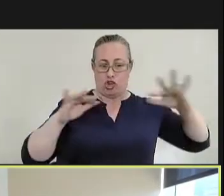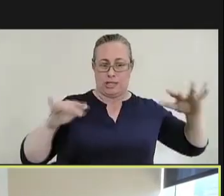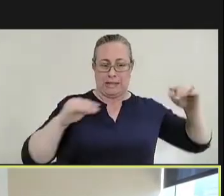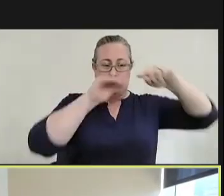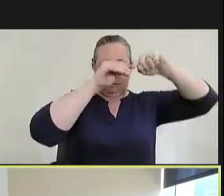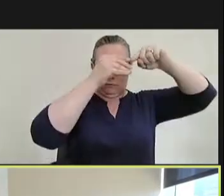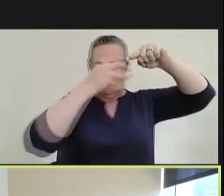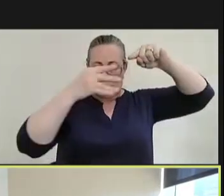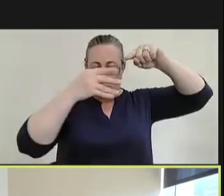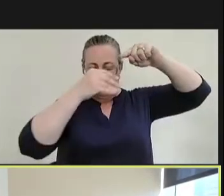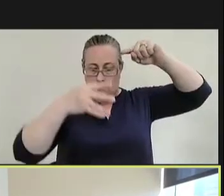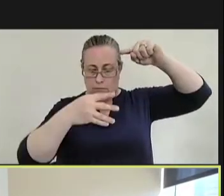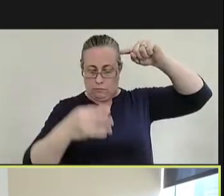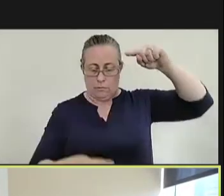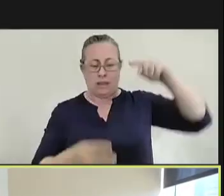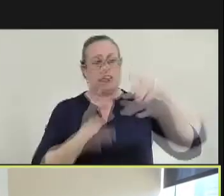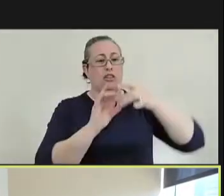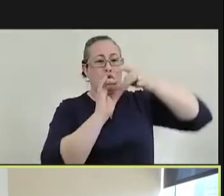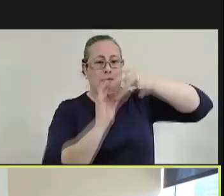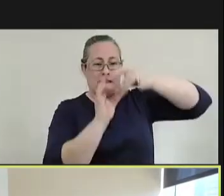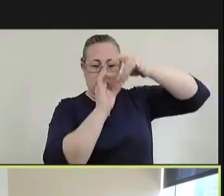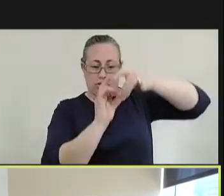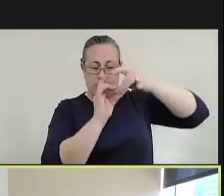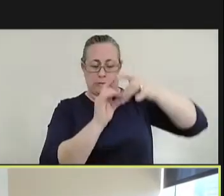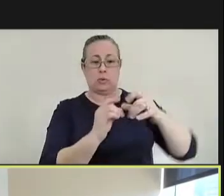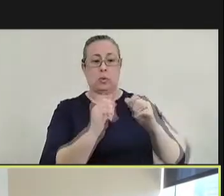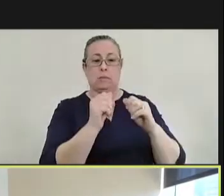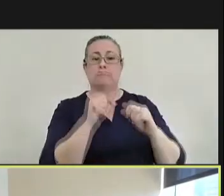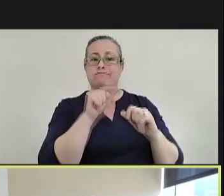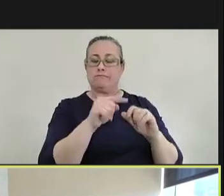The genetic relationships between these viruses are shown by the color code,